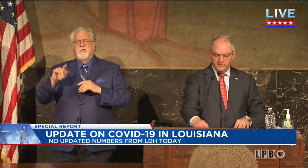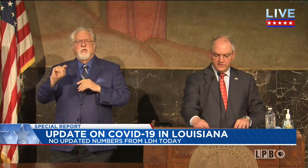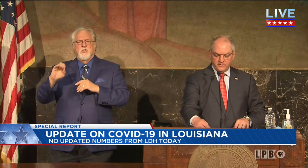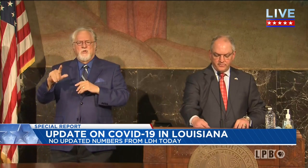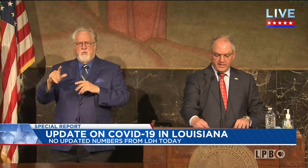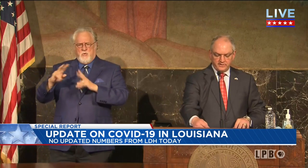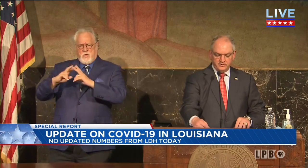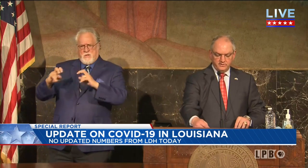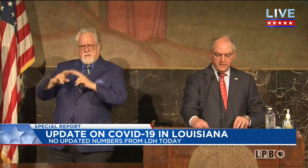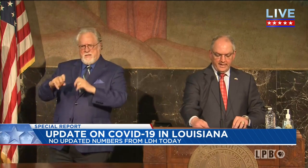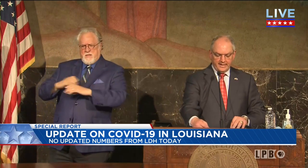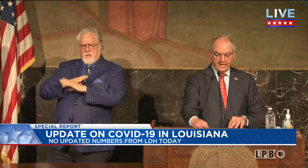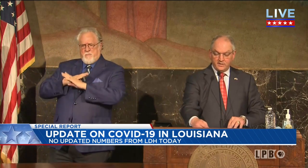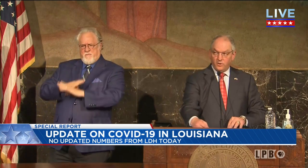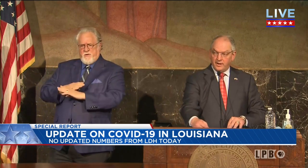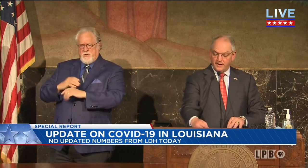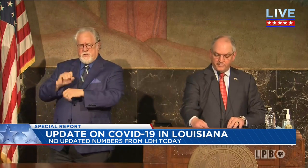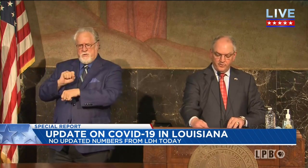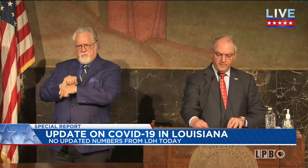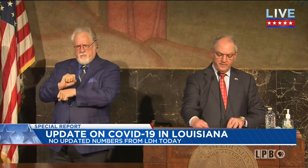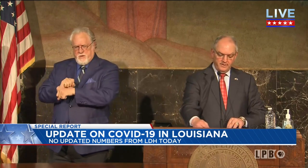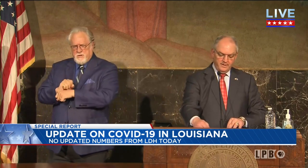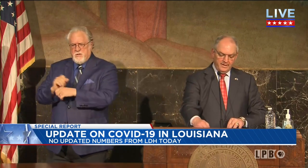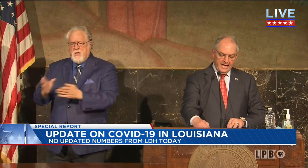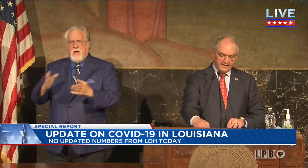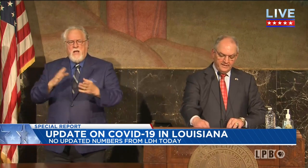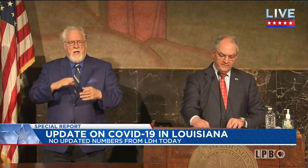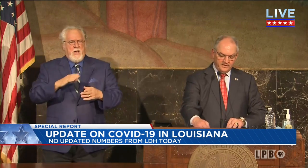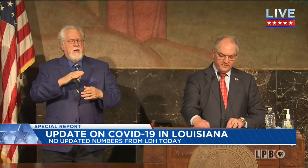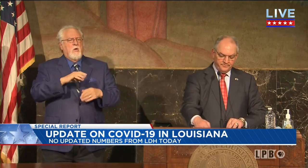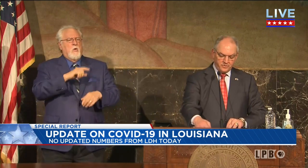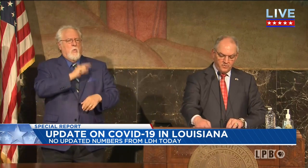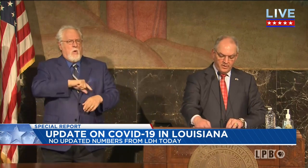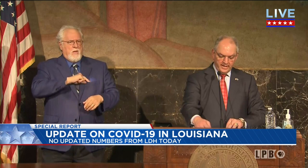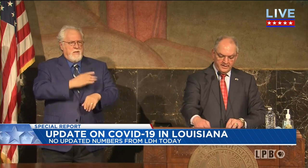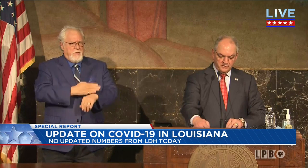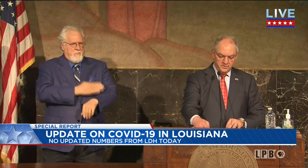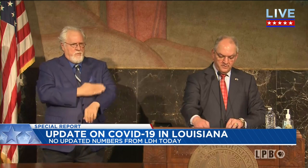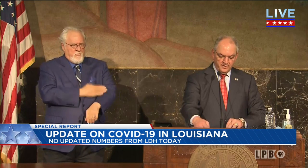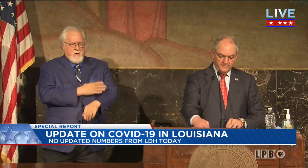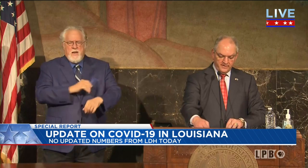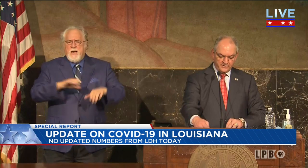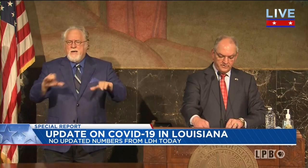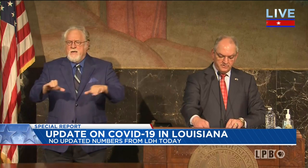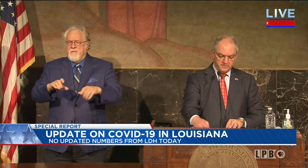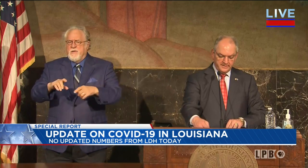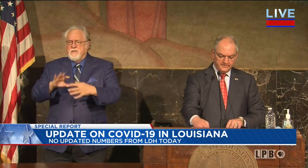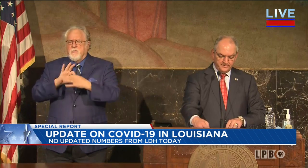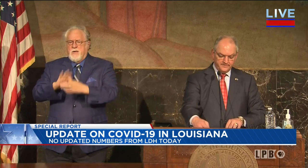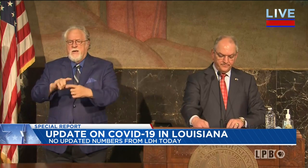VIRTUAL CONTROL INSPECTION AND RESPONSE VISITS TO FACILITIES ACROSS THE STATE.